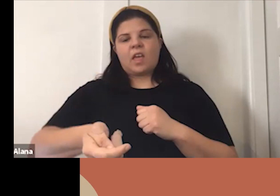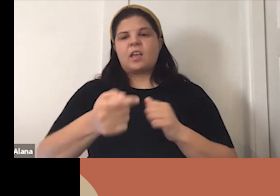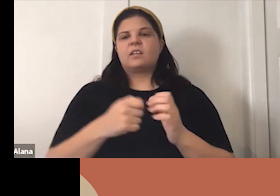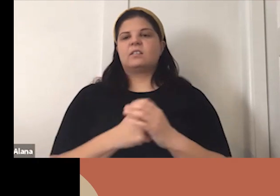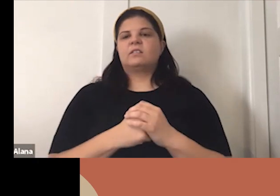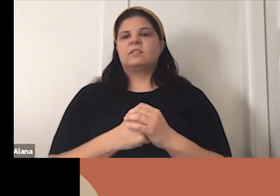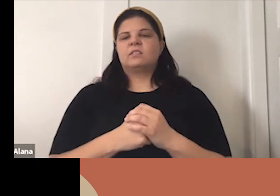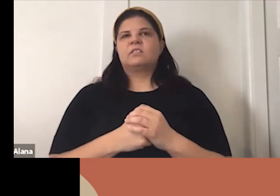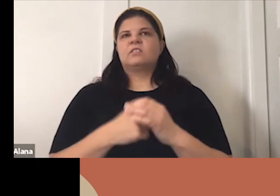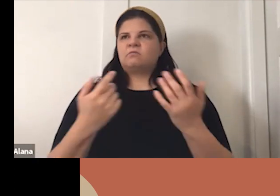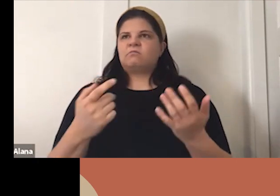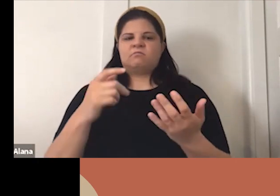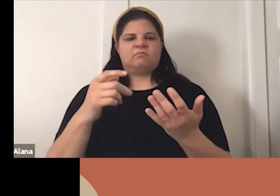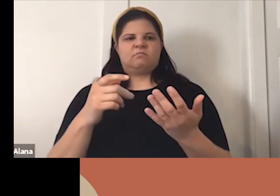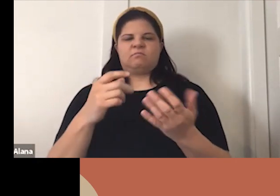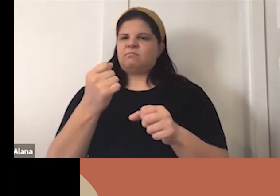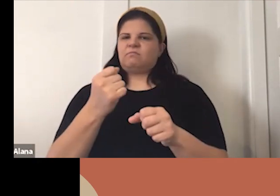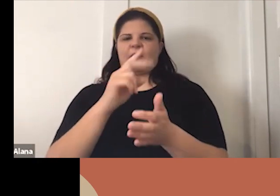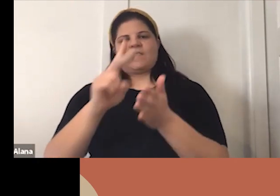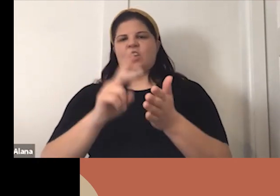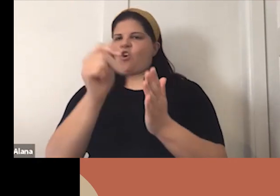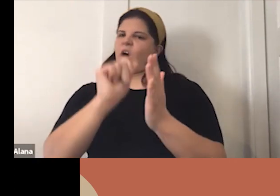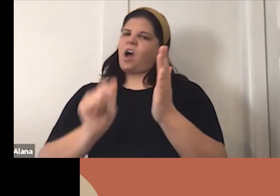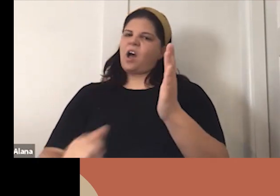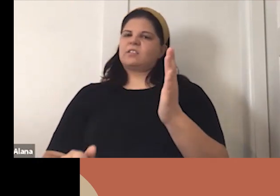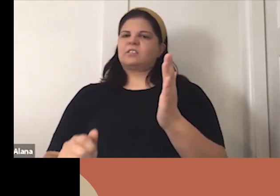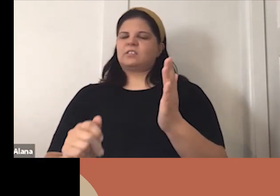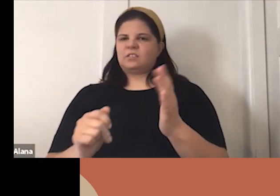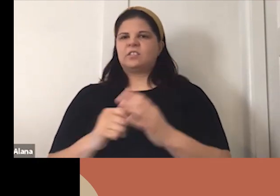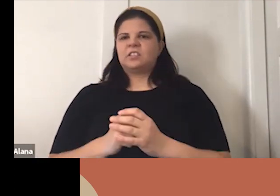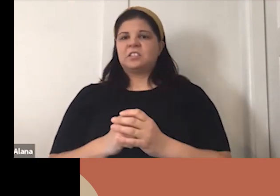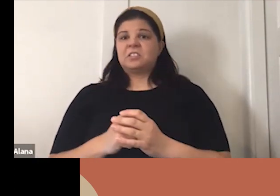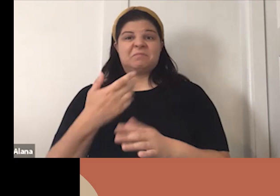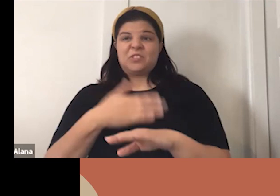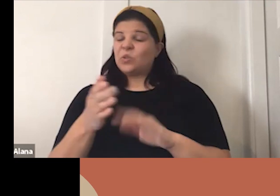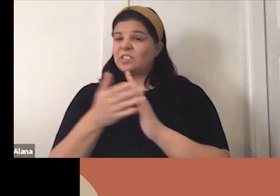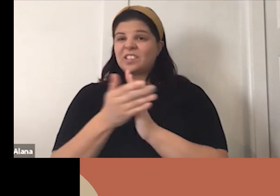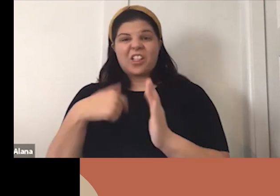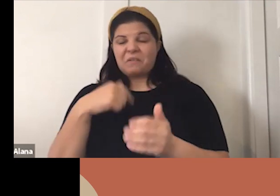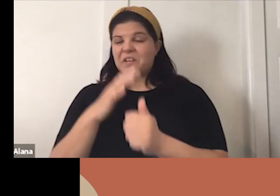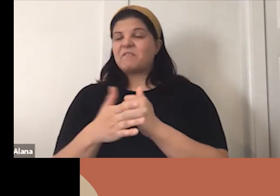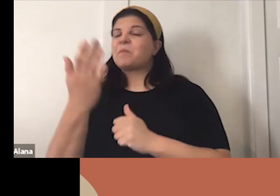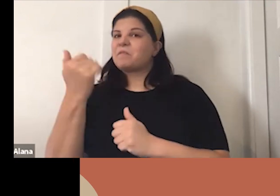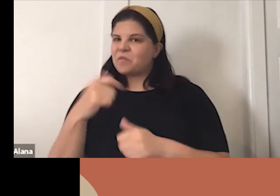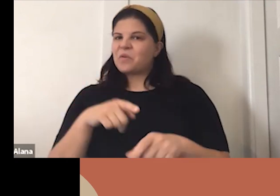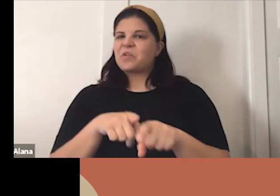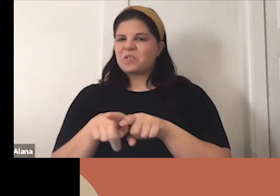video art. That was a whole new skill set that I learned.